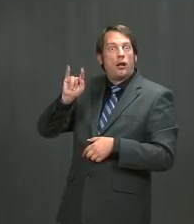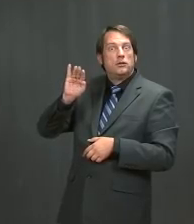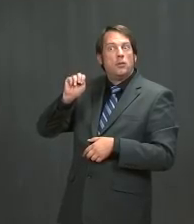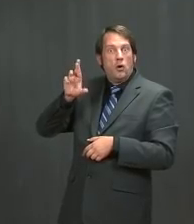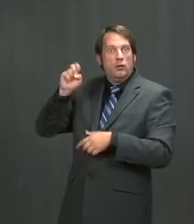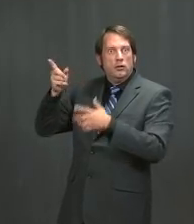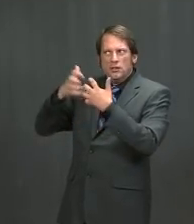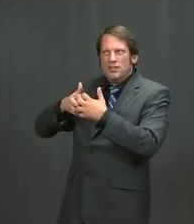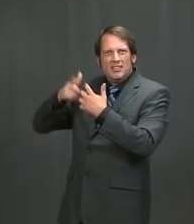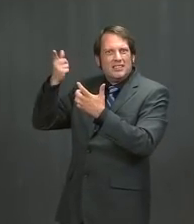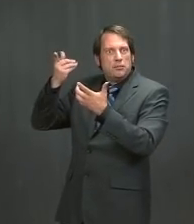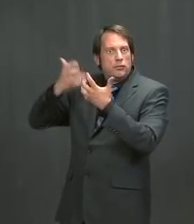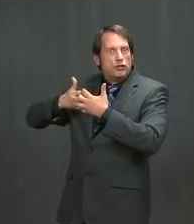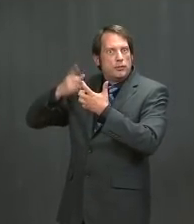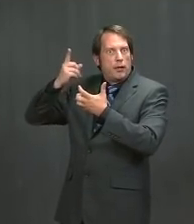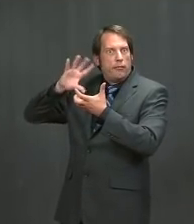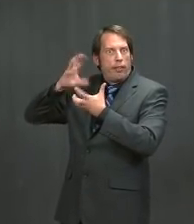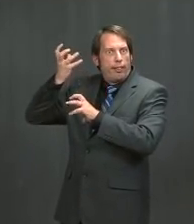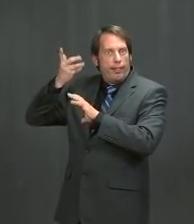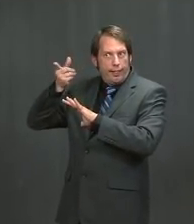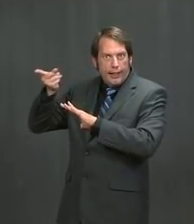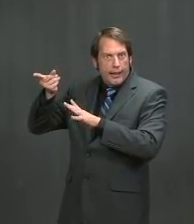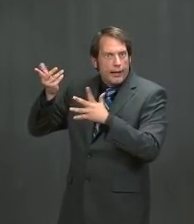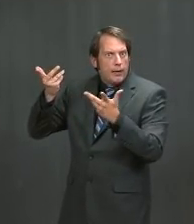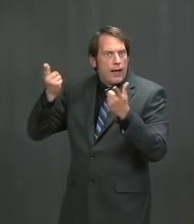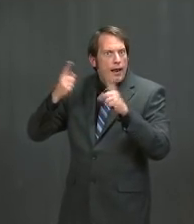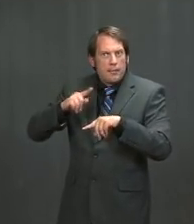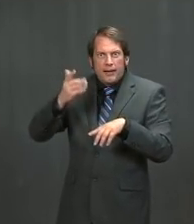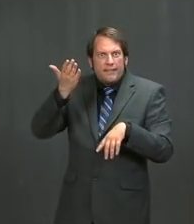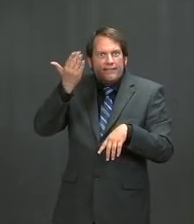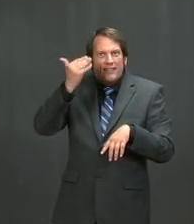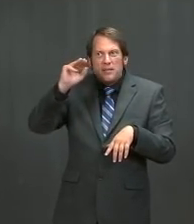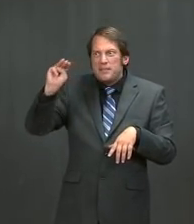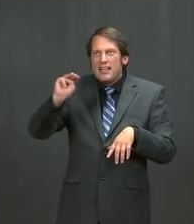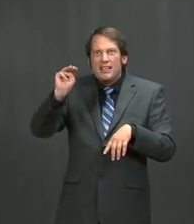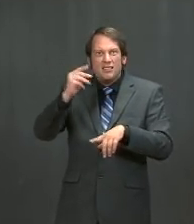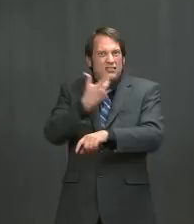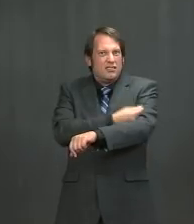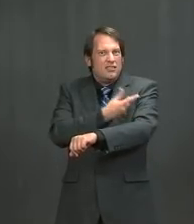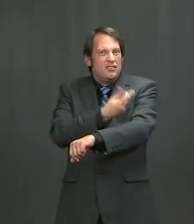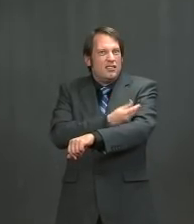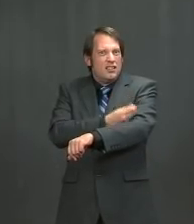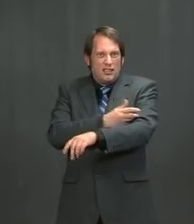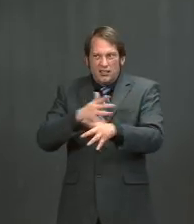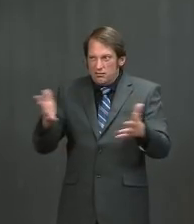in what would have amounted to 15 million one-shot doses, which is a lot for what we're trying to do.